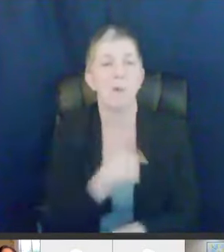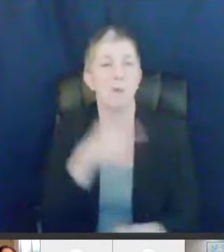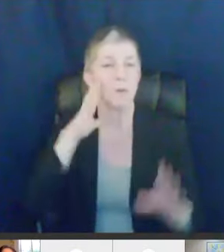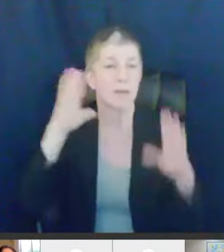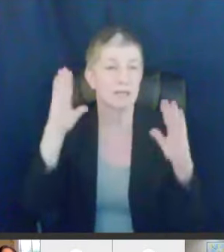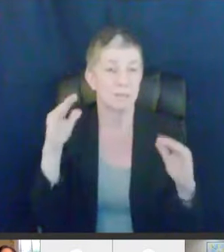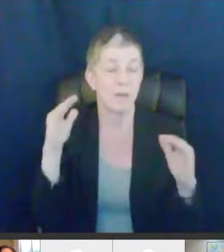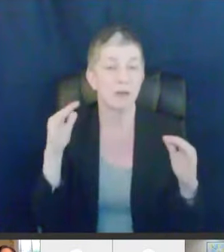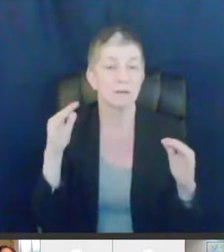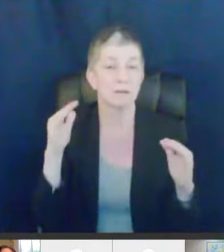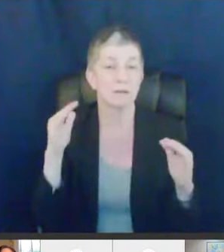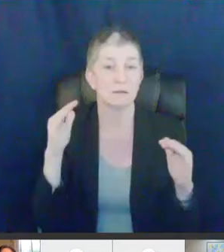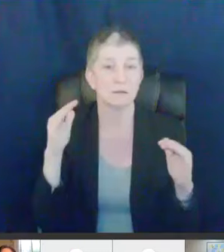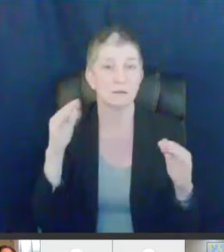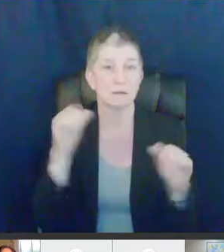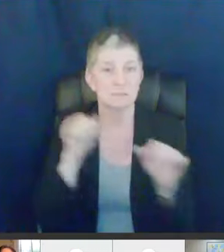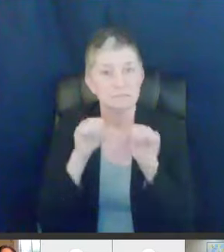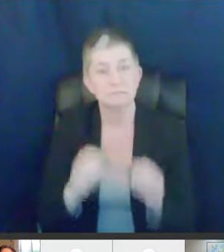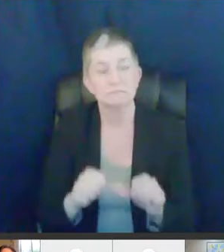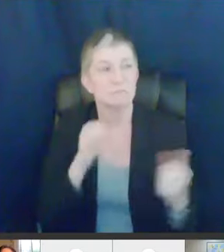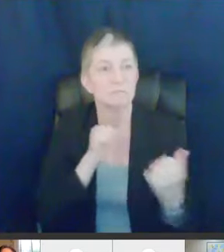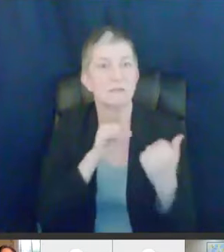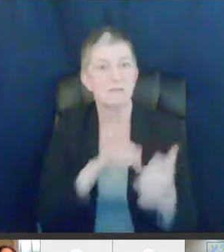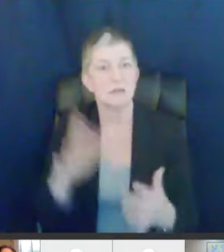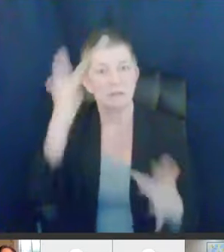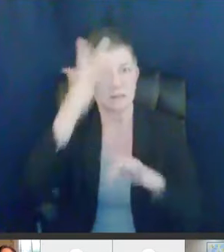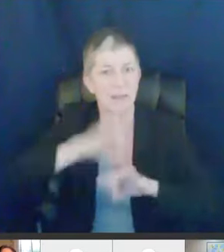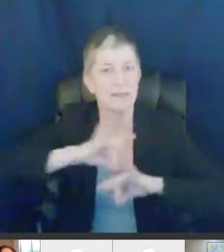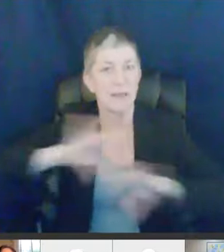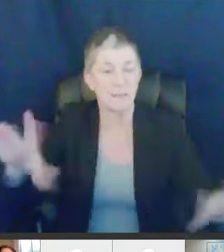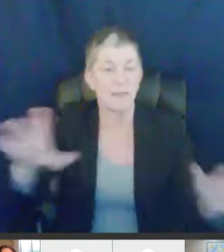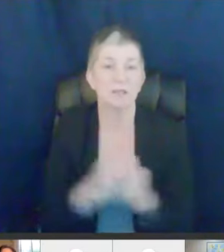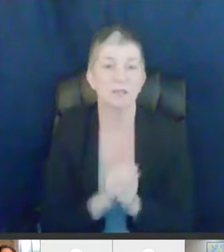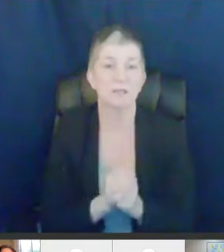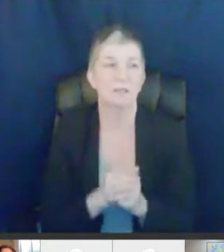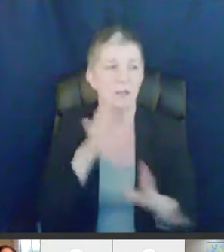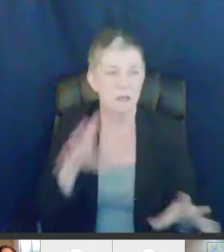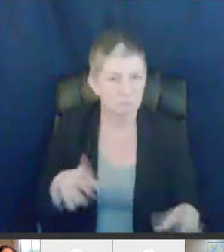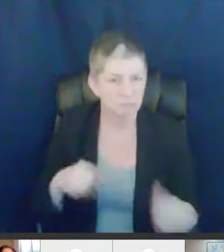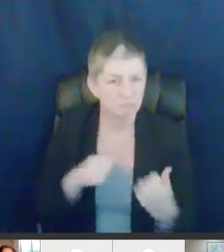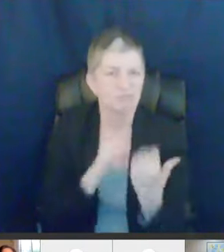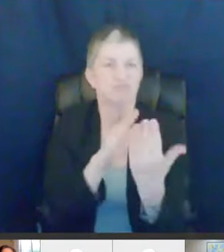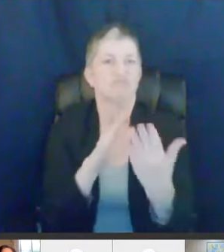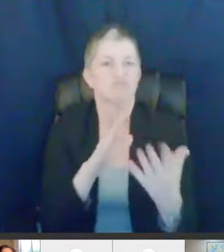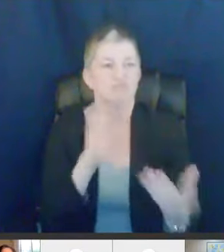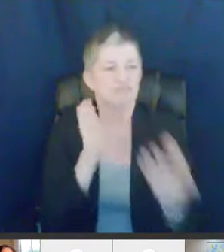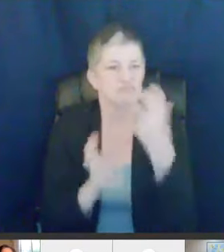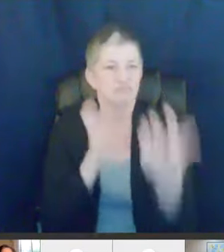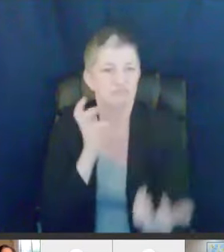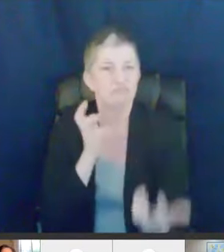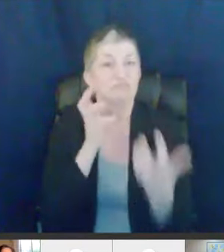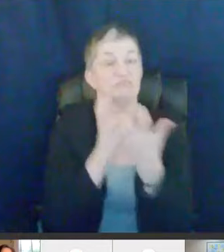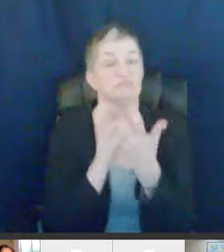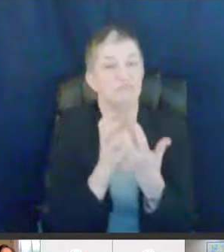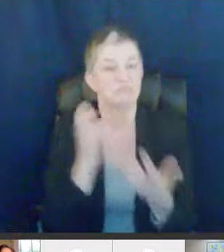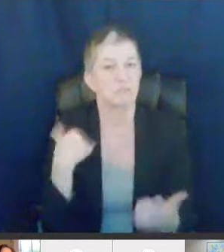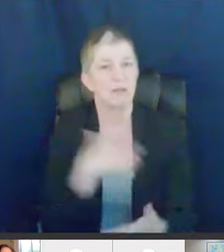endure in the face of this pandemic they rose to accept this challenge by quickly adapting to changing clinical guidance as we learned more about this disease and